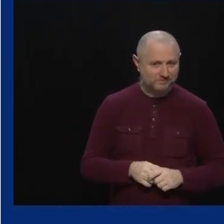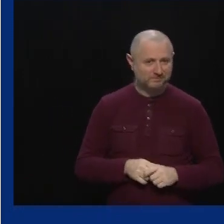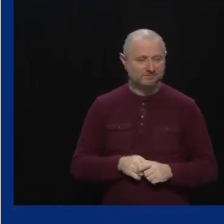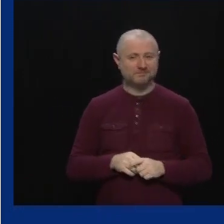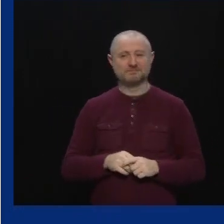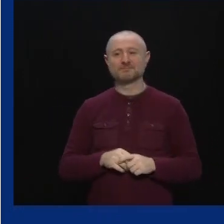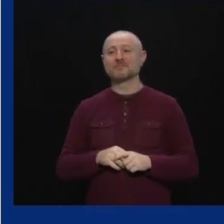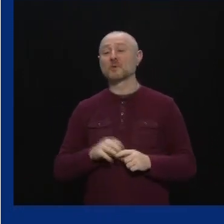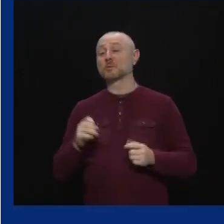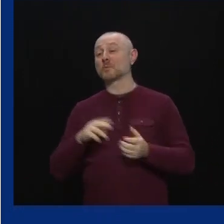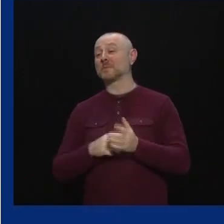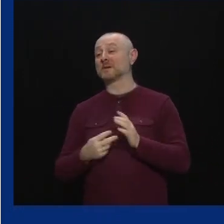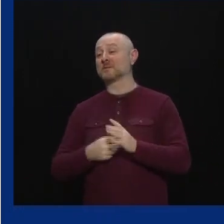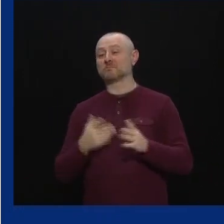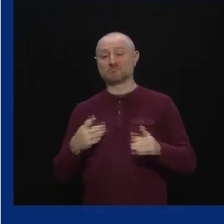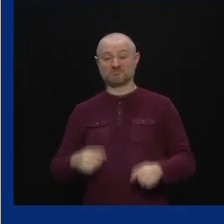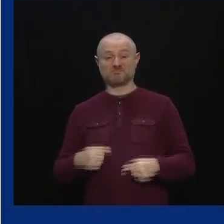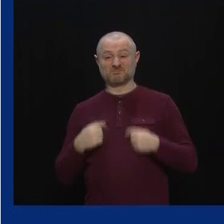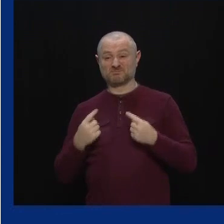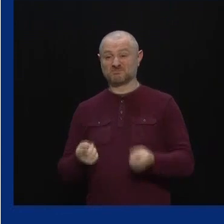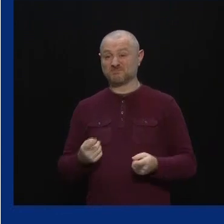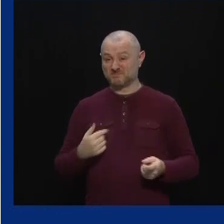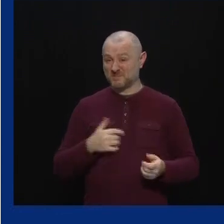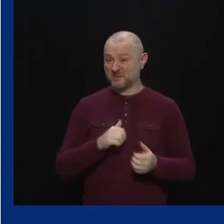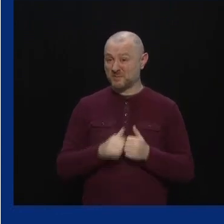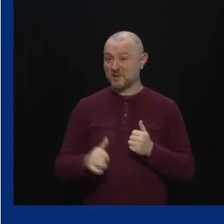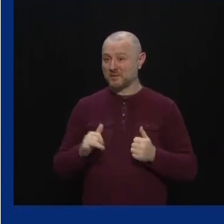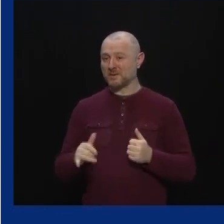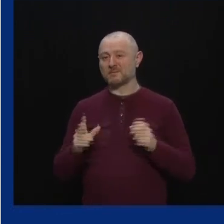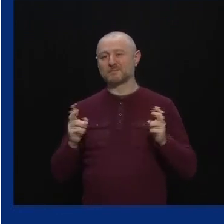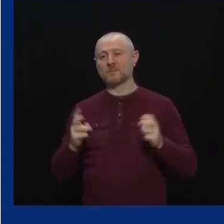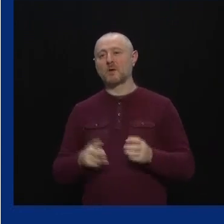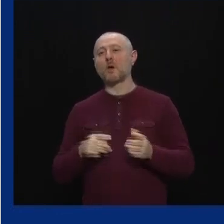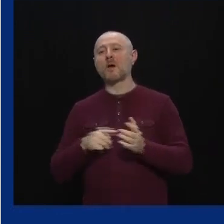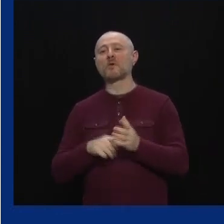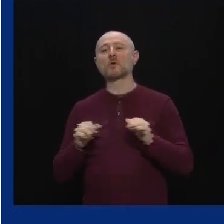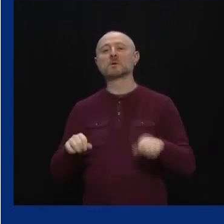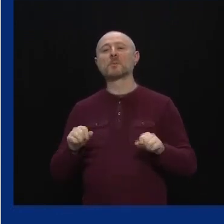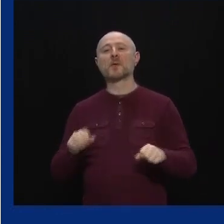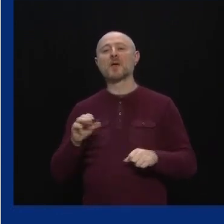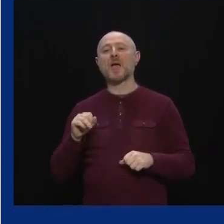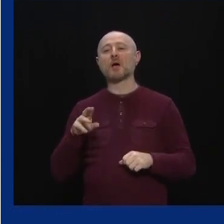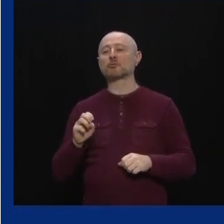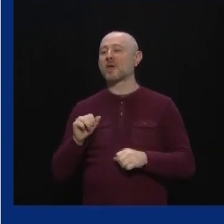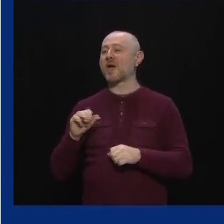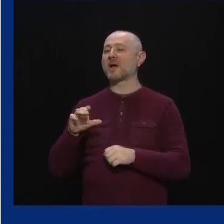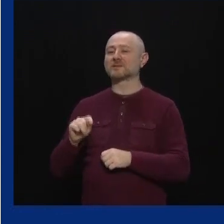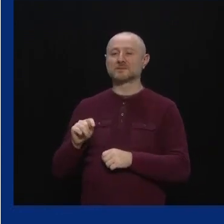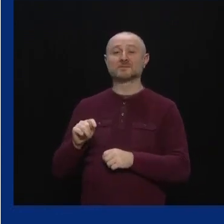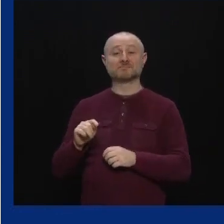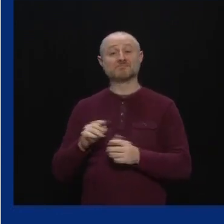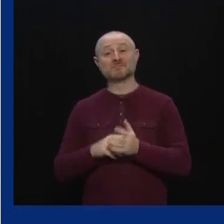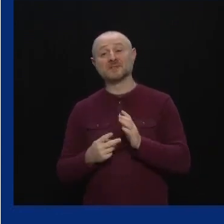WITH 1.5 MILLION NEW YORKERS ADDED TO THE NEW YORK STATE OF HEALTH RULES.